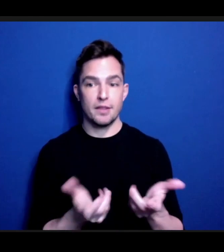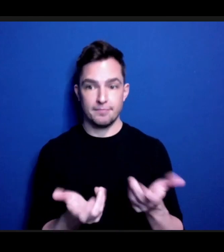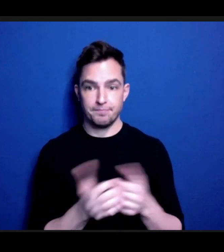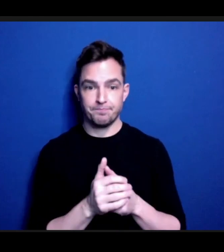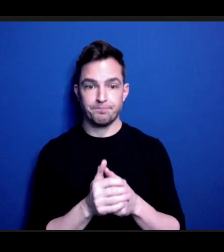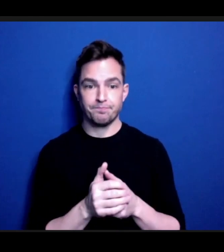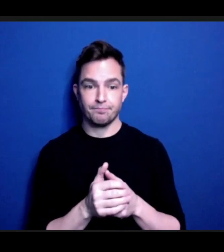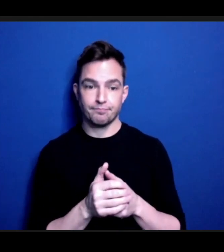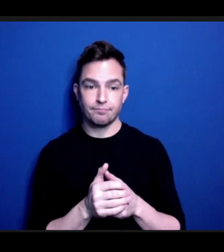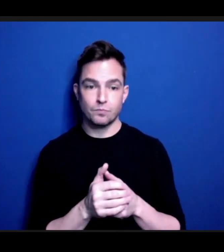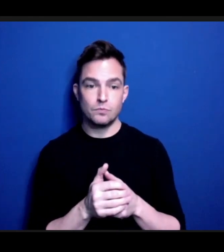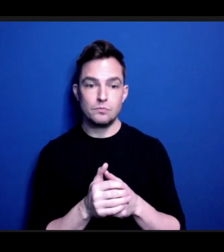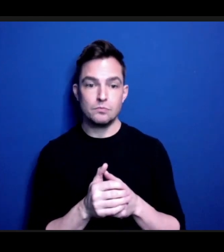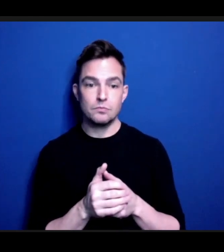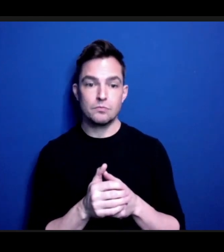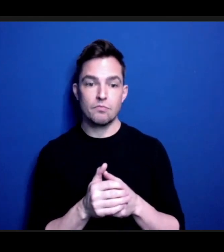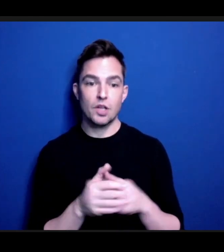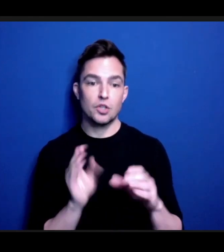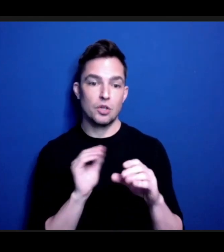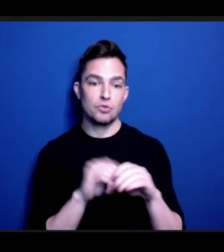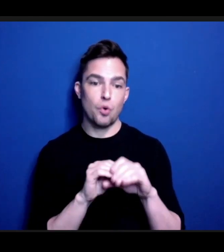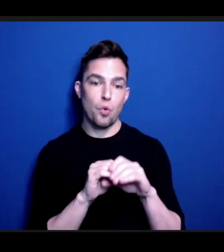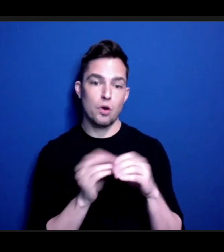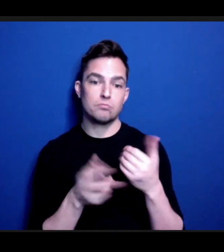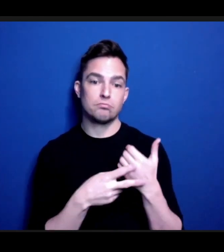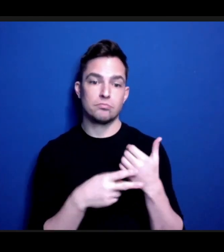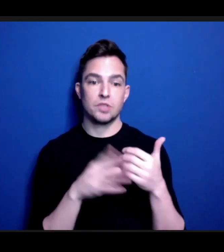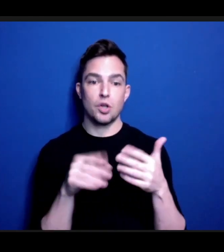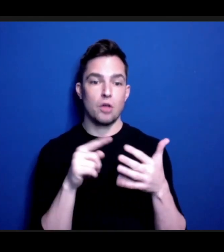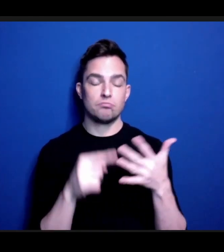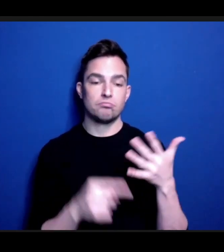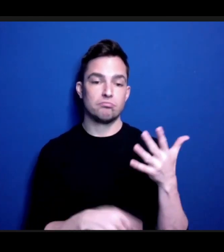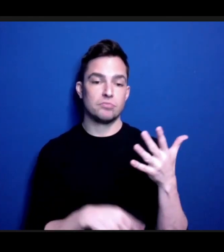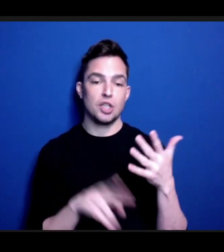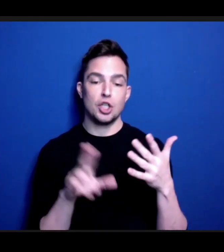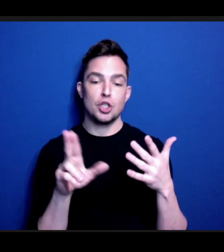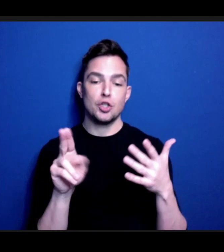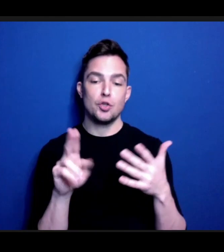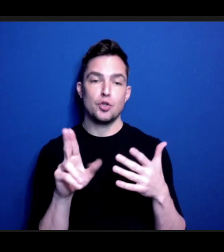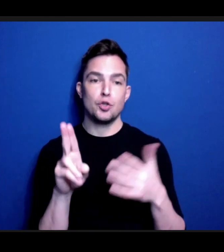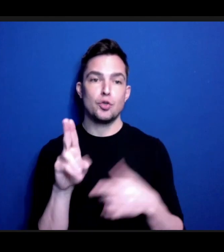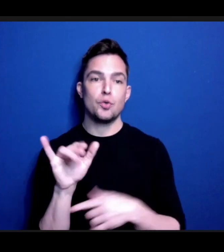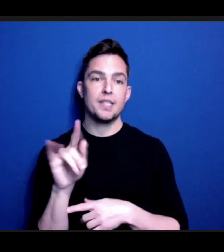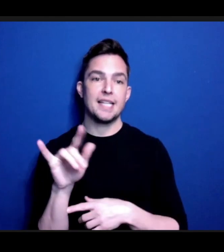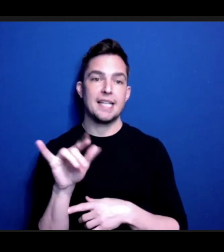know, to store and all of the sort of, you know, utility arguments for digital surveillance,